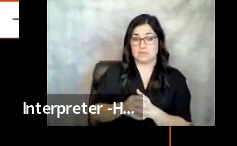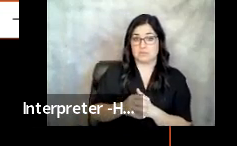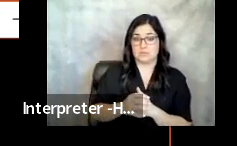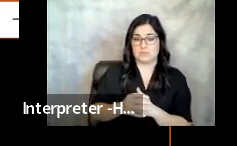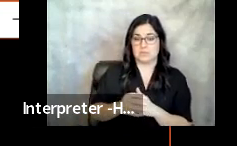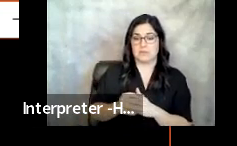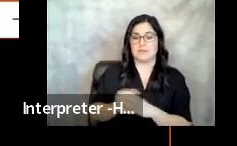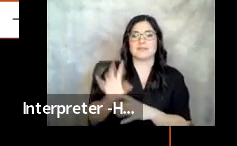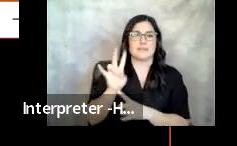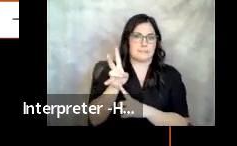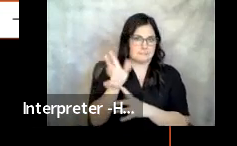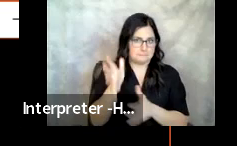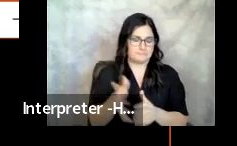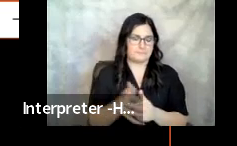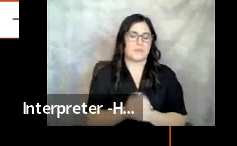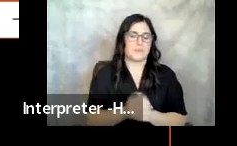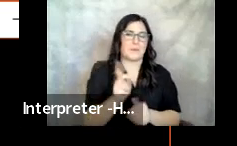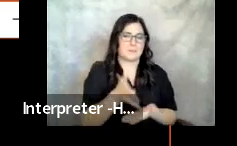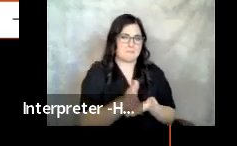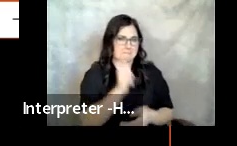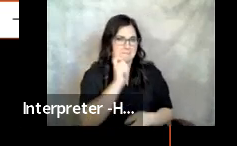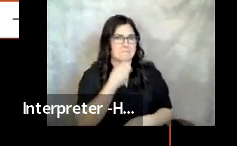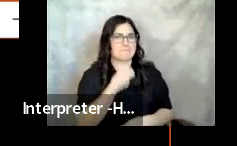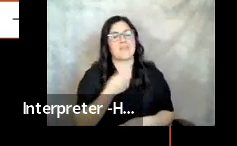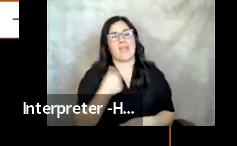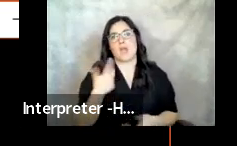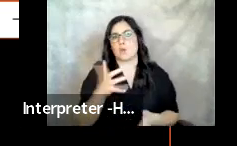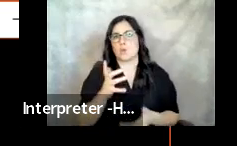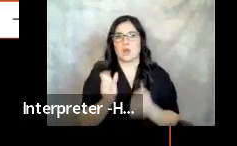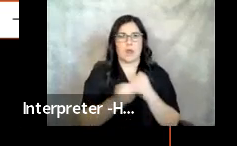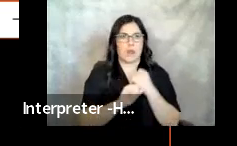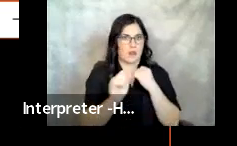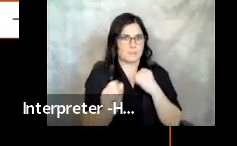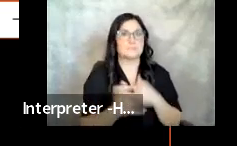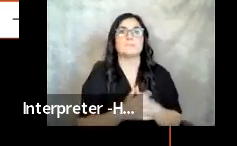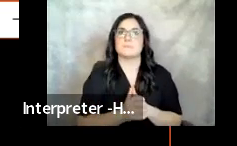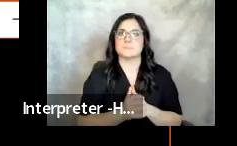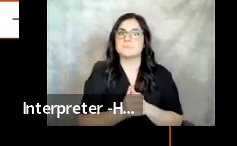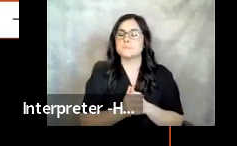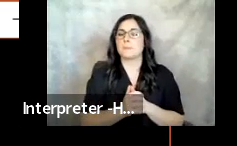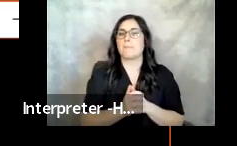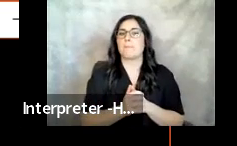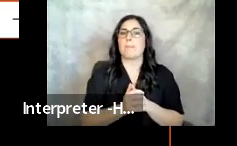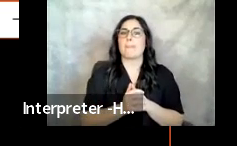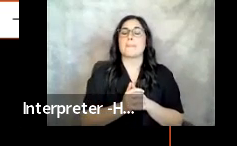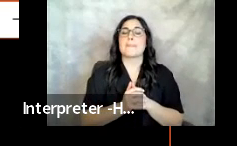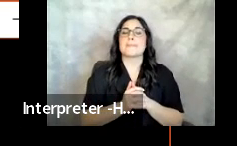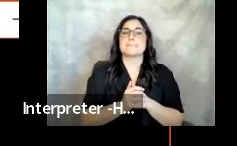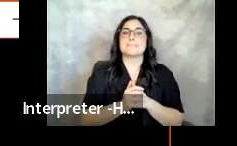Okay, all right. Well, I was just I don't. Want to. Take too much of people's time, but. Here's a book from.